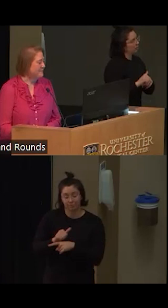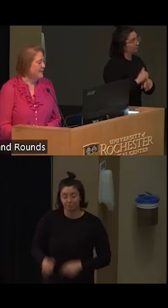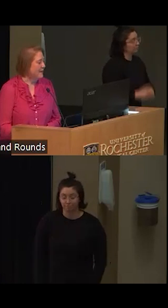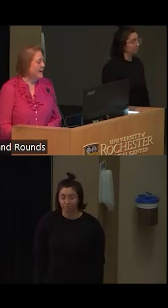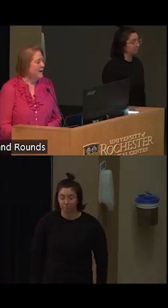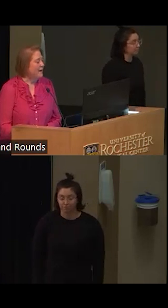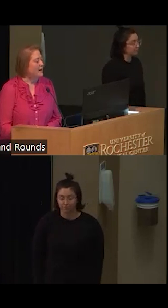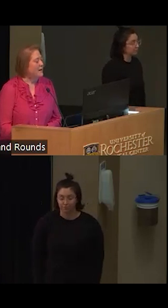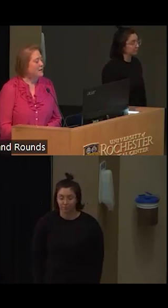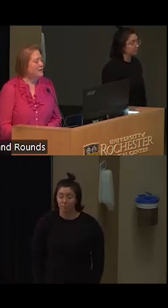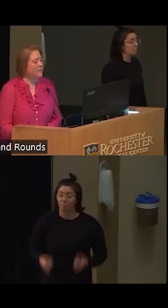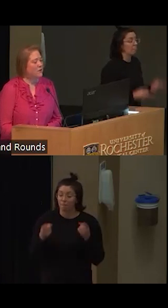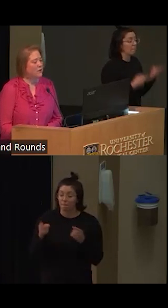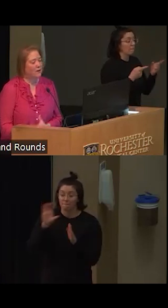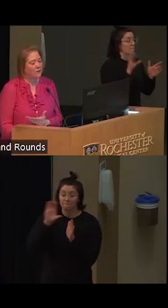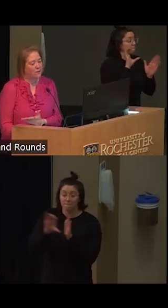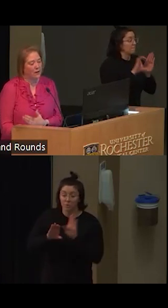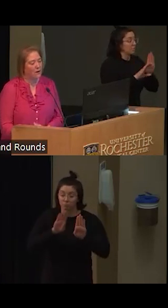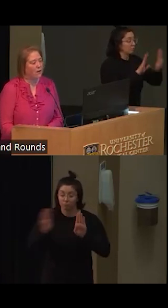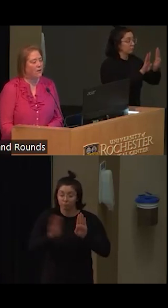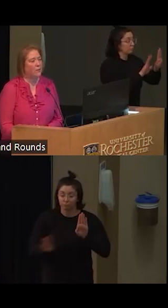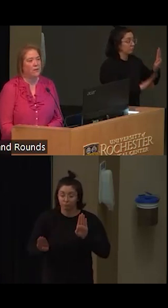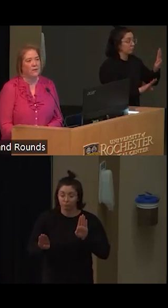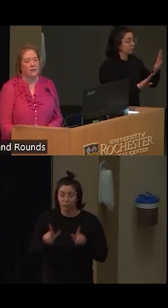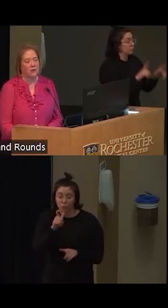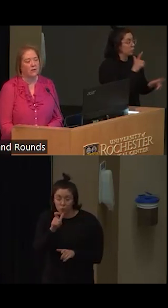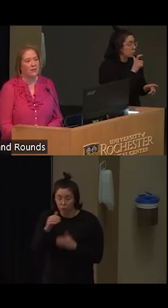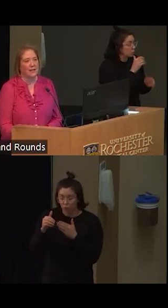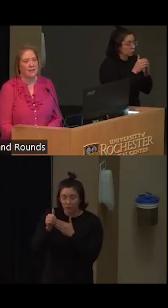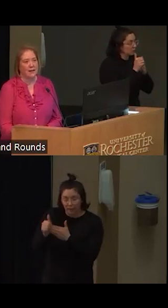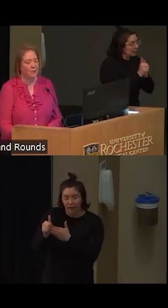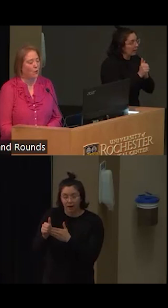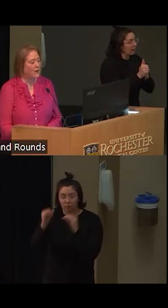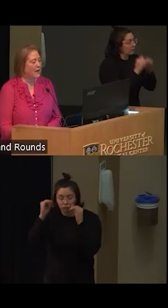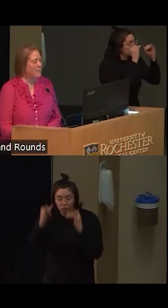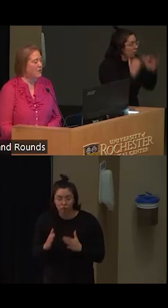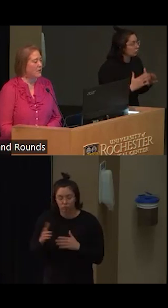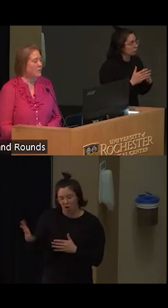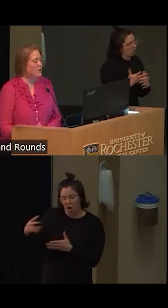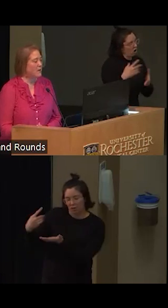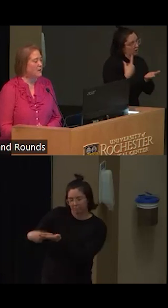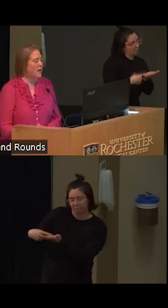uh here's a picture of all of our debriefing instructors as Courtney had mentioned we spent